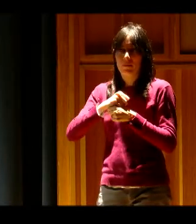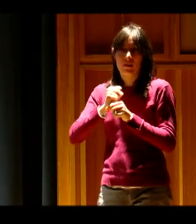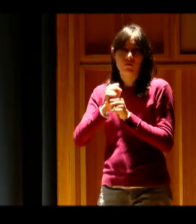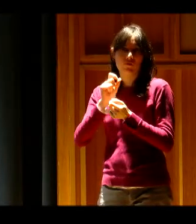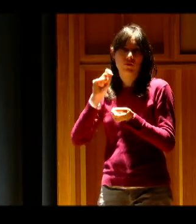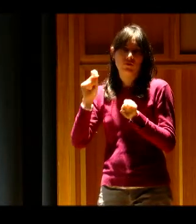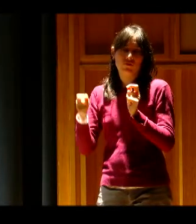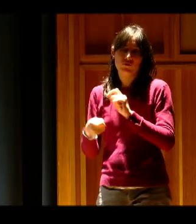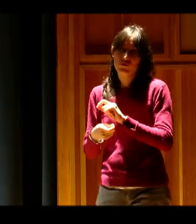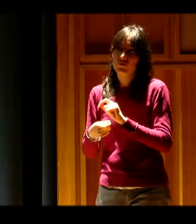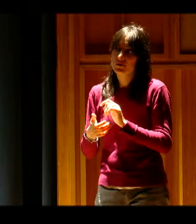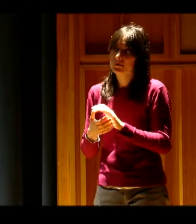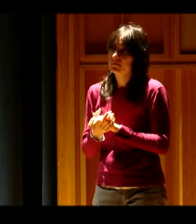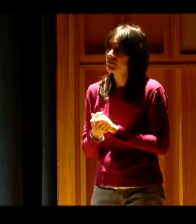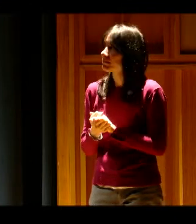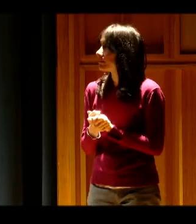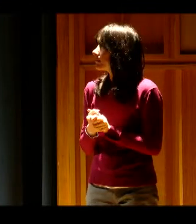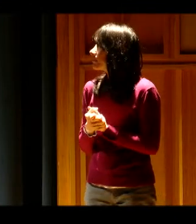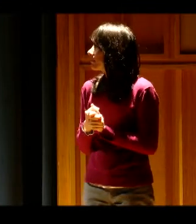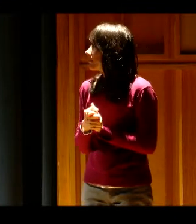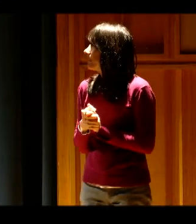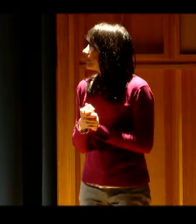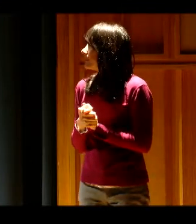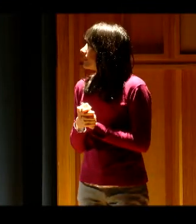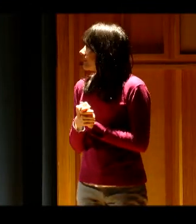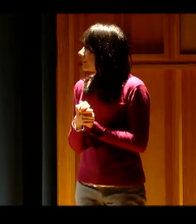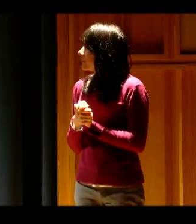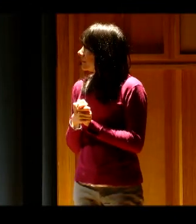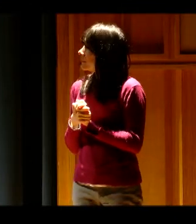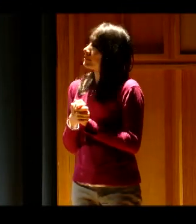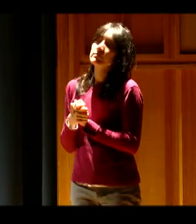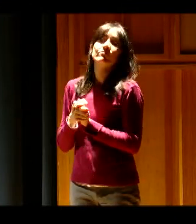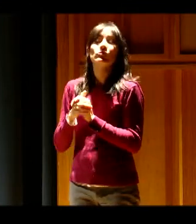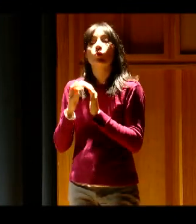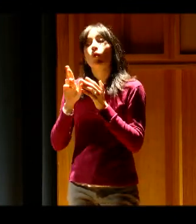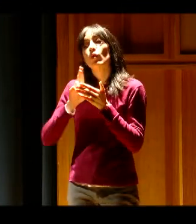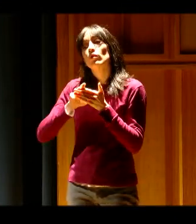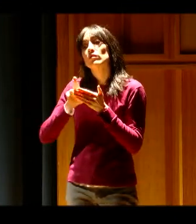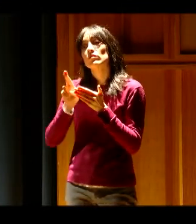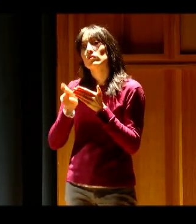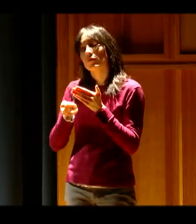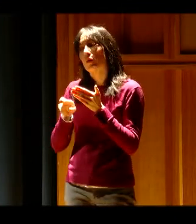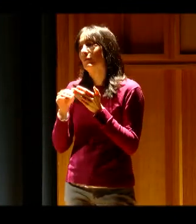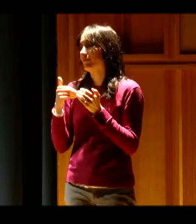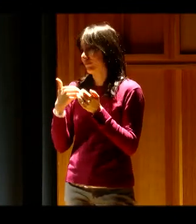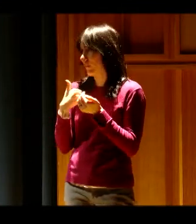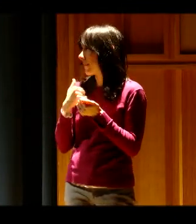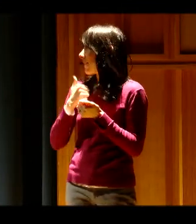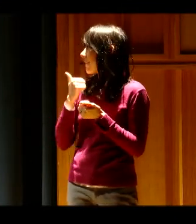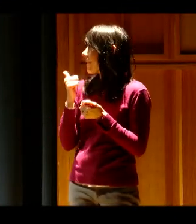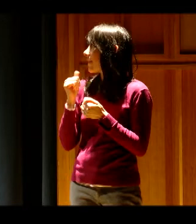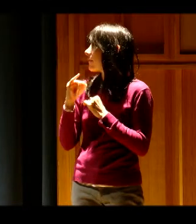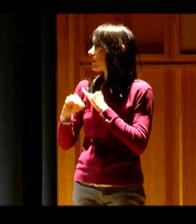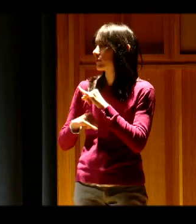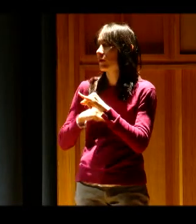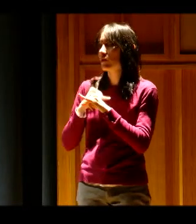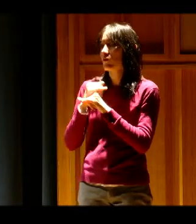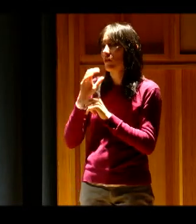The results, very simply, are we have an international carbon dataset for culture which is incredibly helpful.